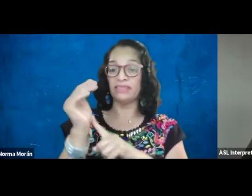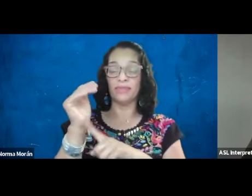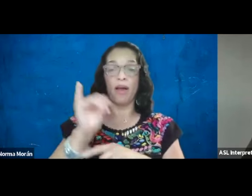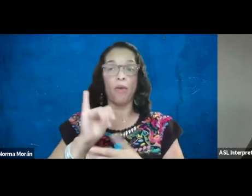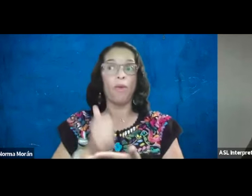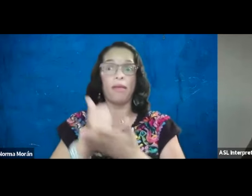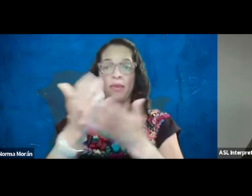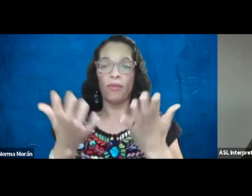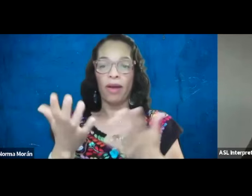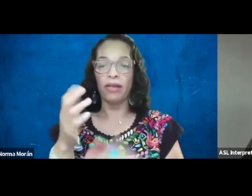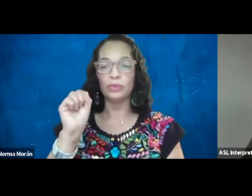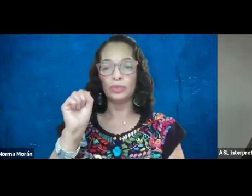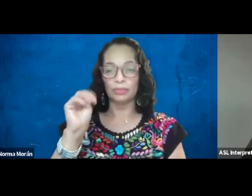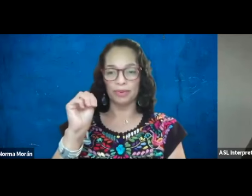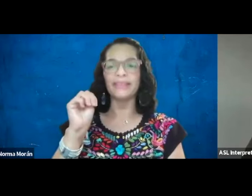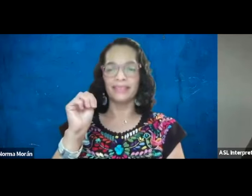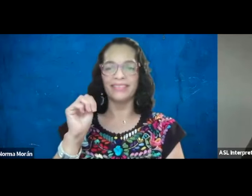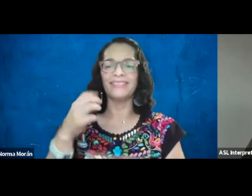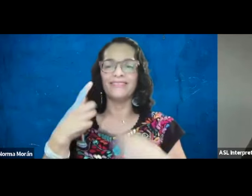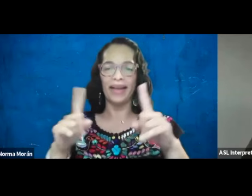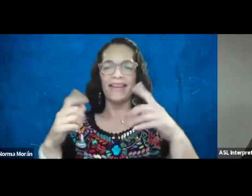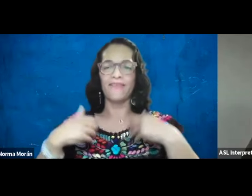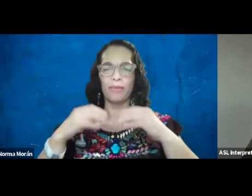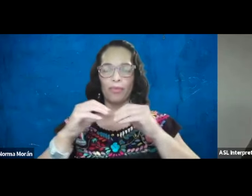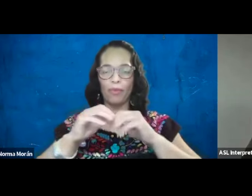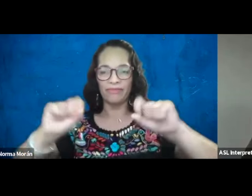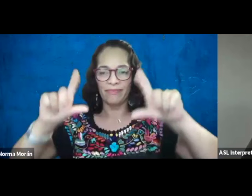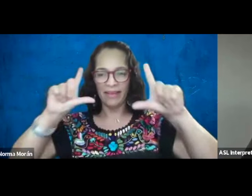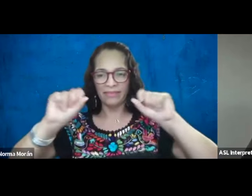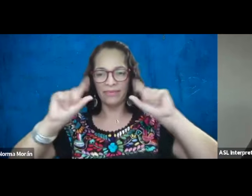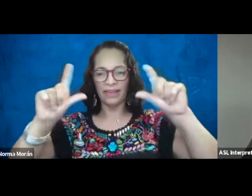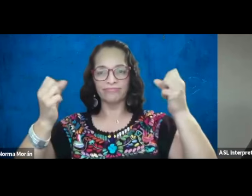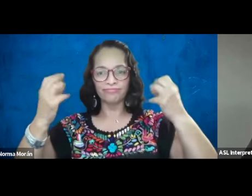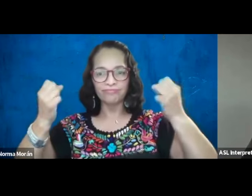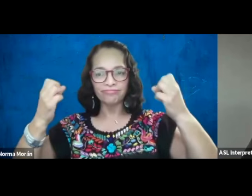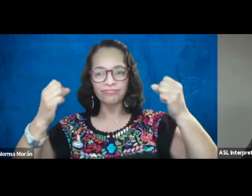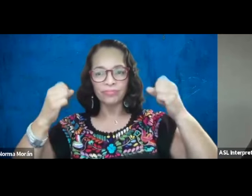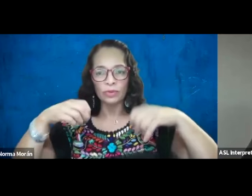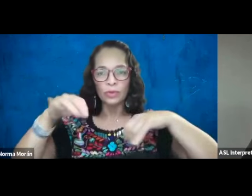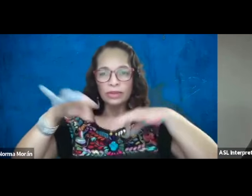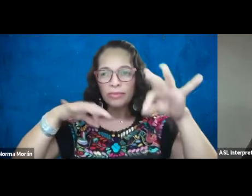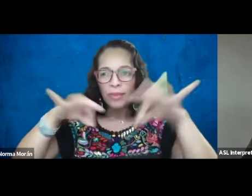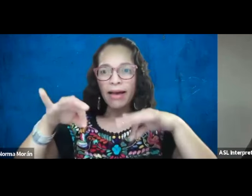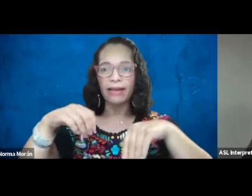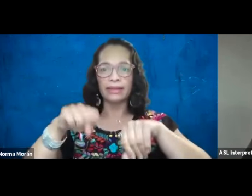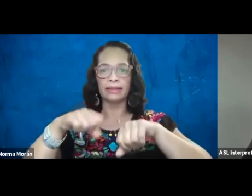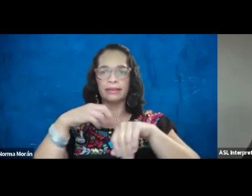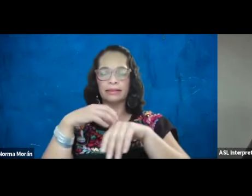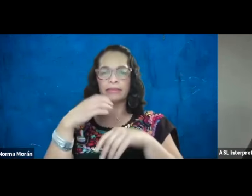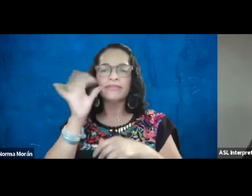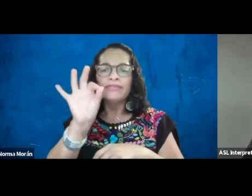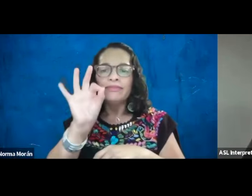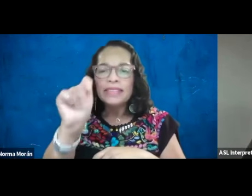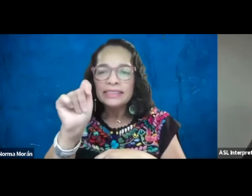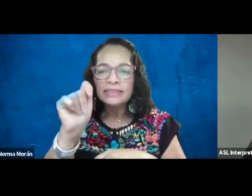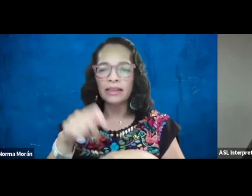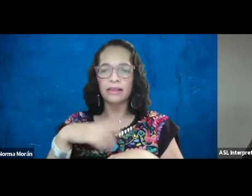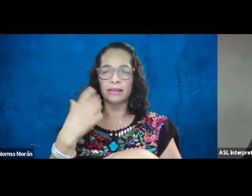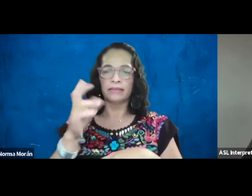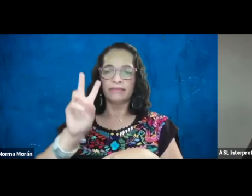with my third child in 2015 what helped was social media I saw more vlogs I saw people signing and explaining.